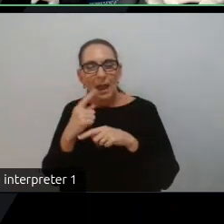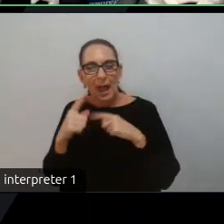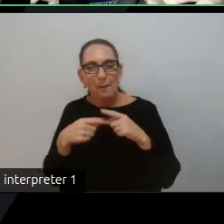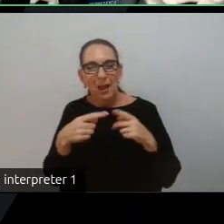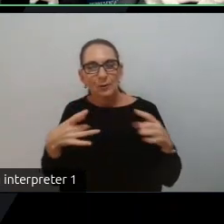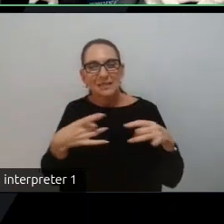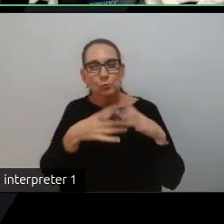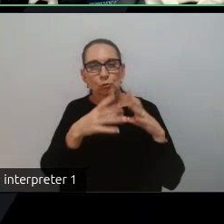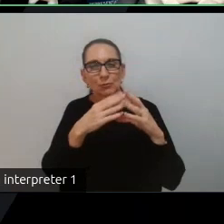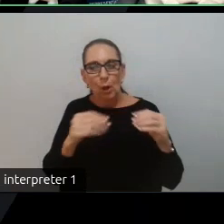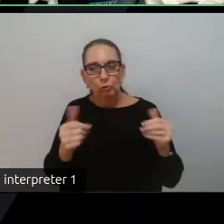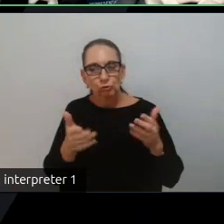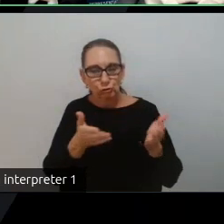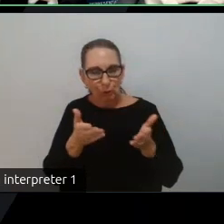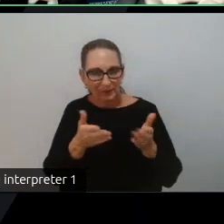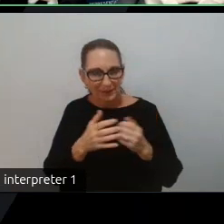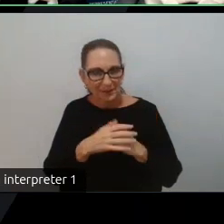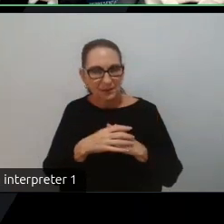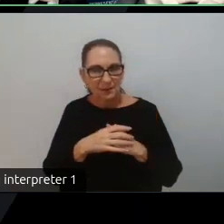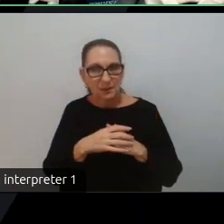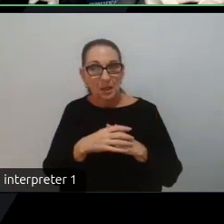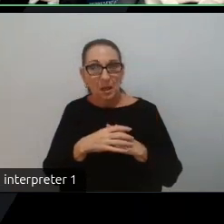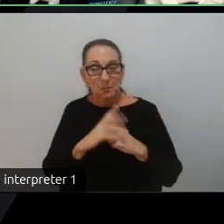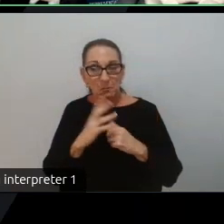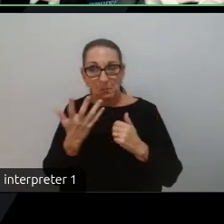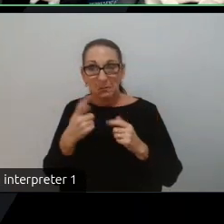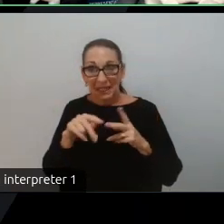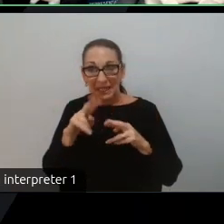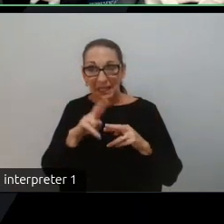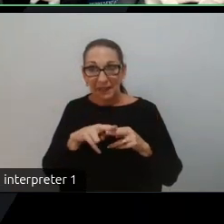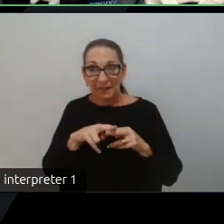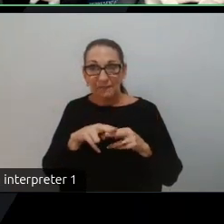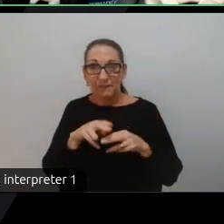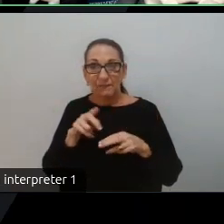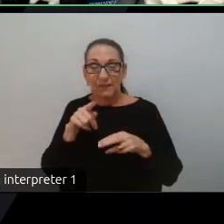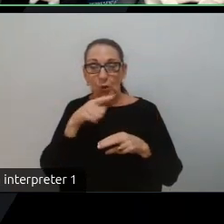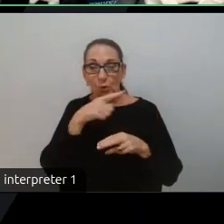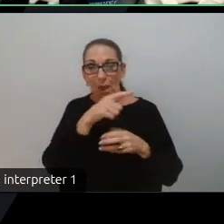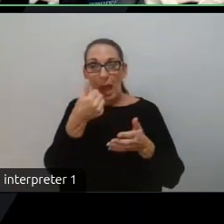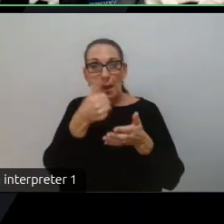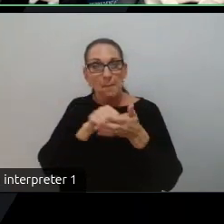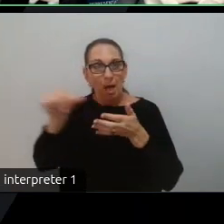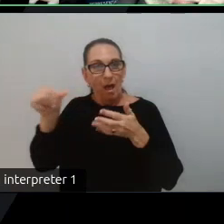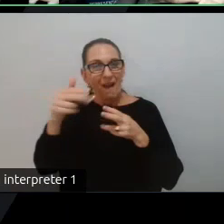service. But if there is um an application to take a property case to the family court,